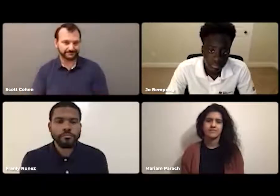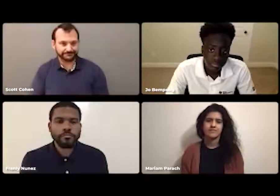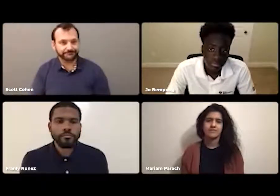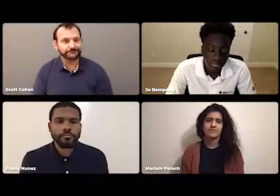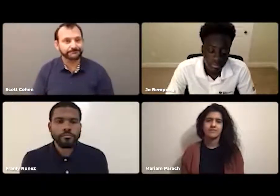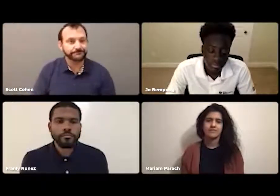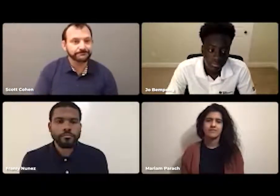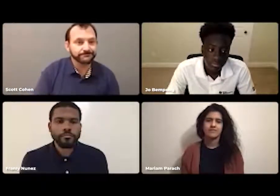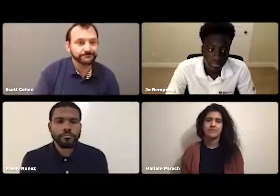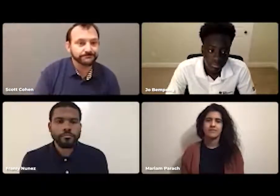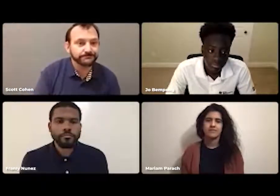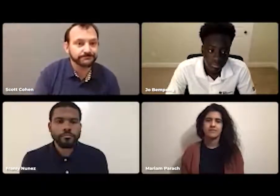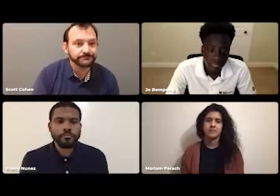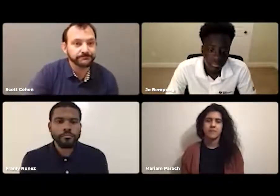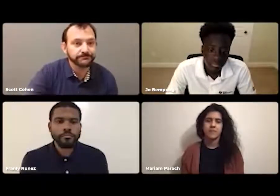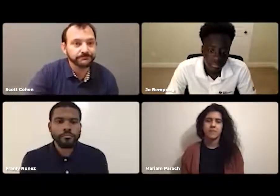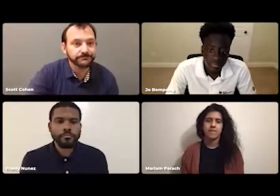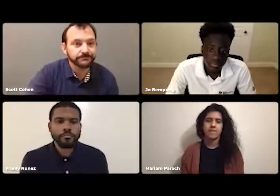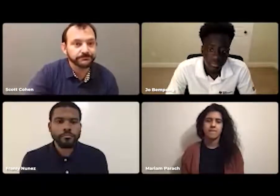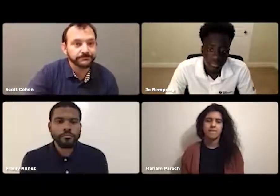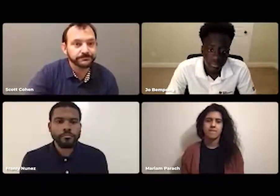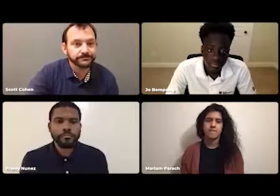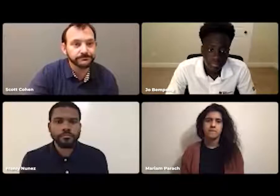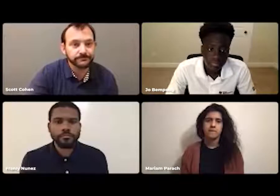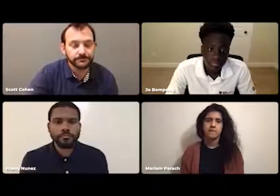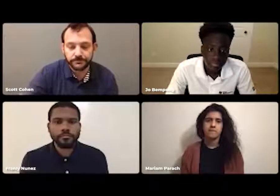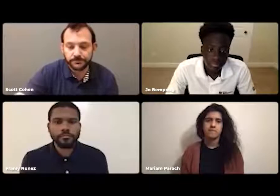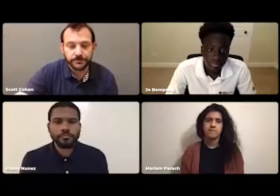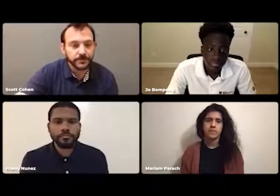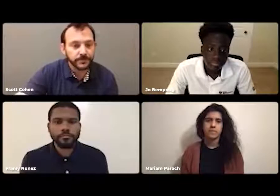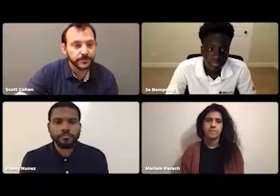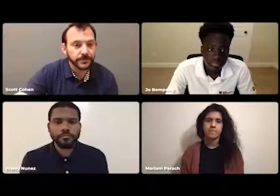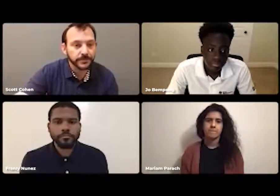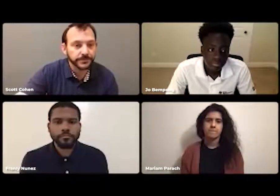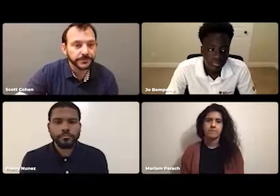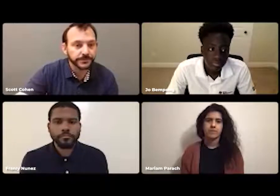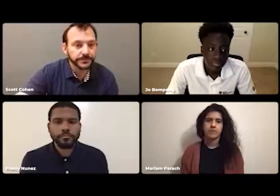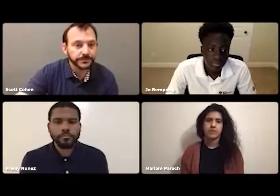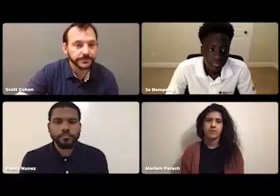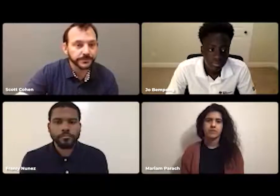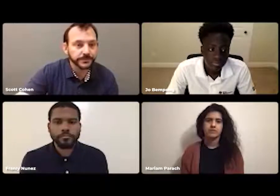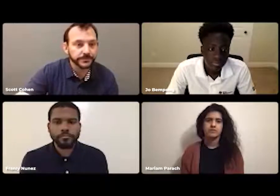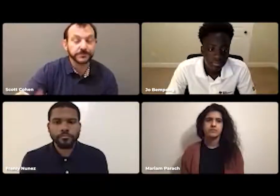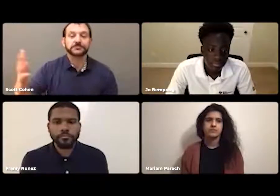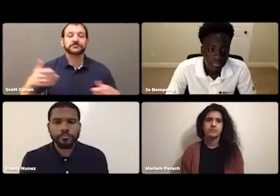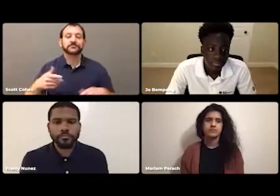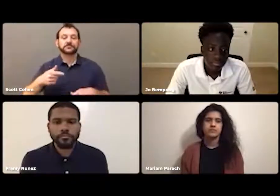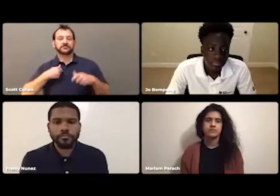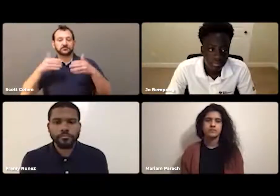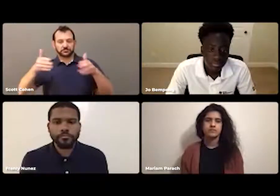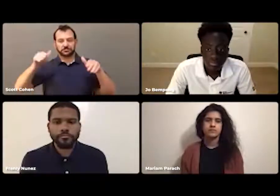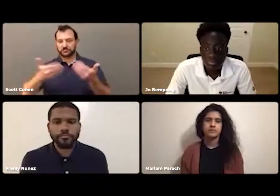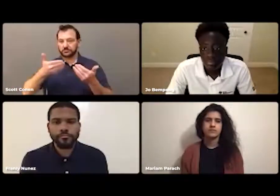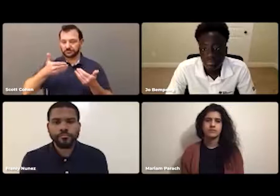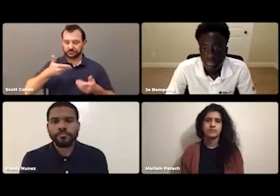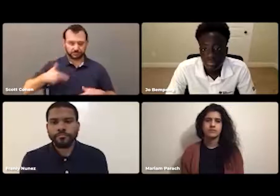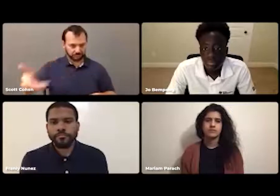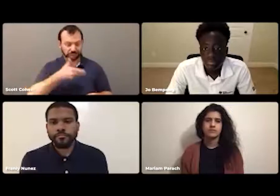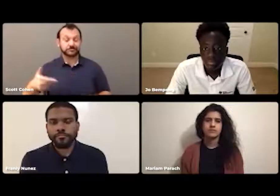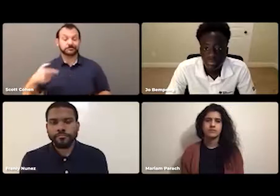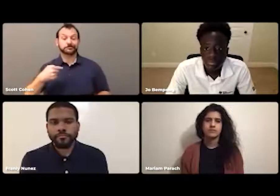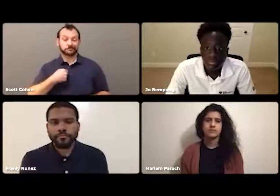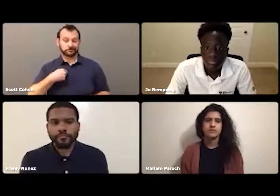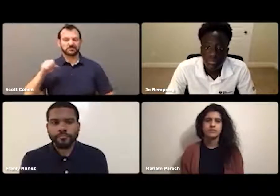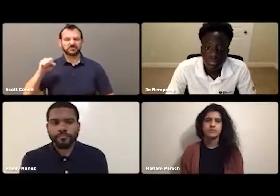identify with that representation.